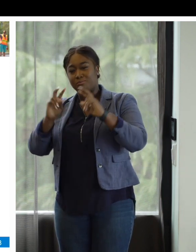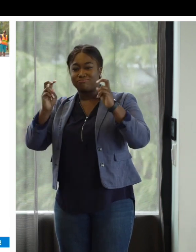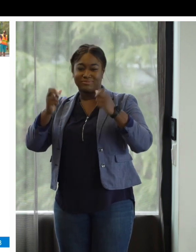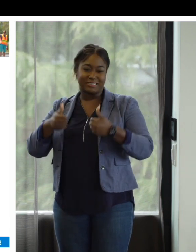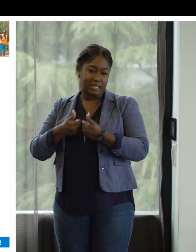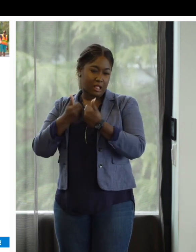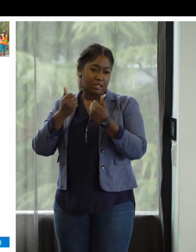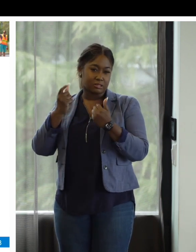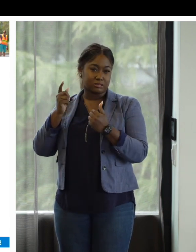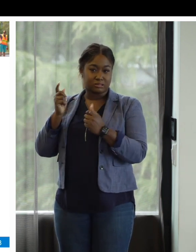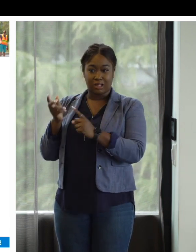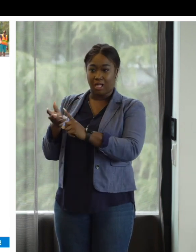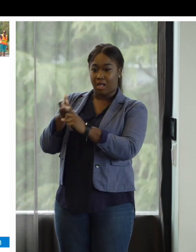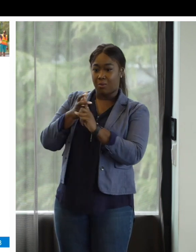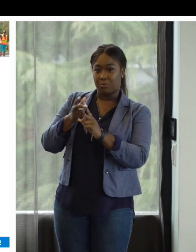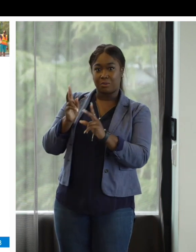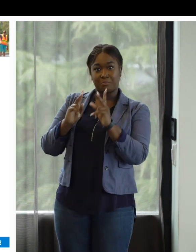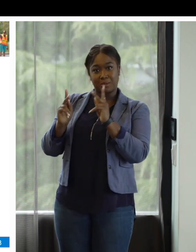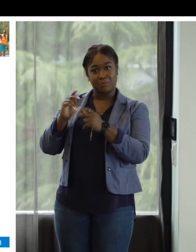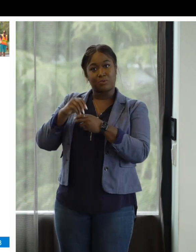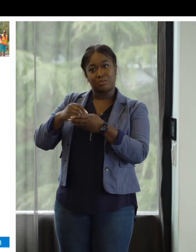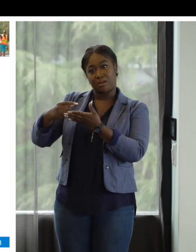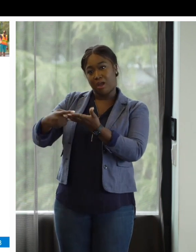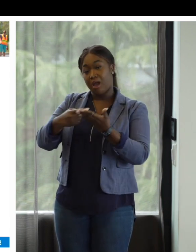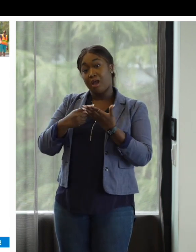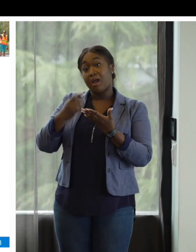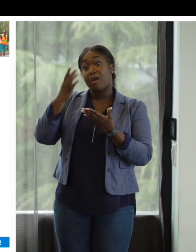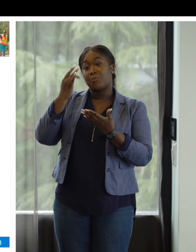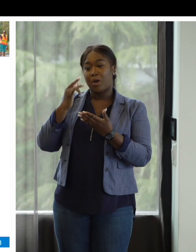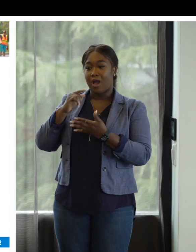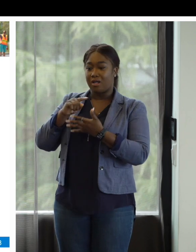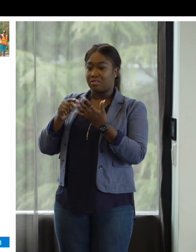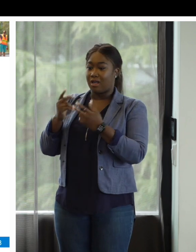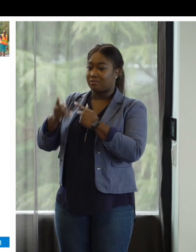included z as well because those kinds of issues are key